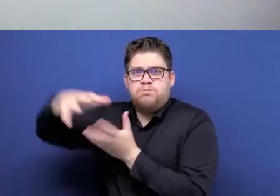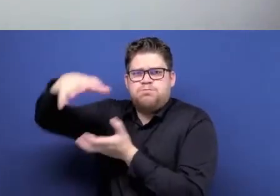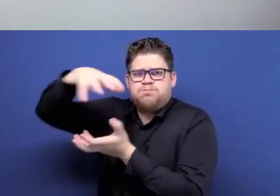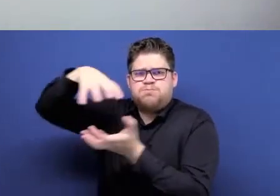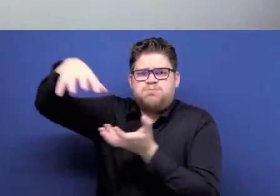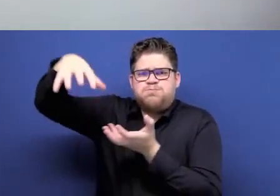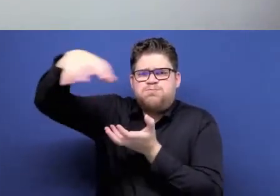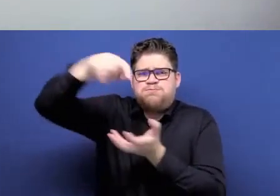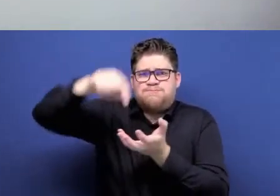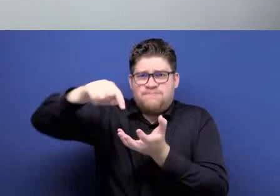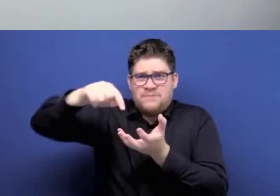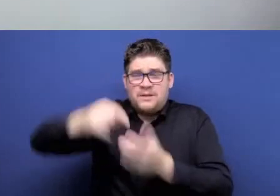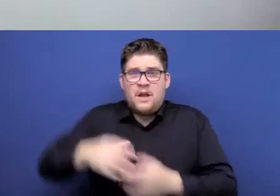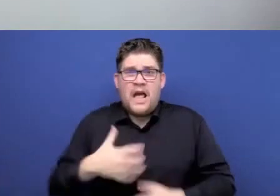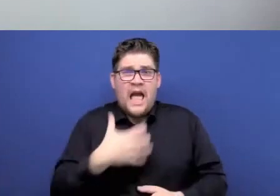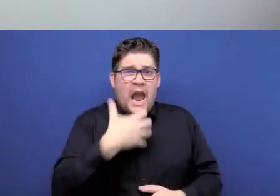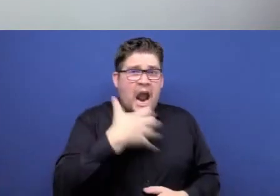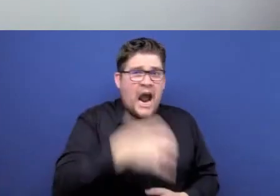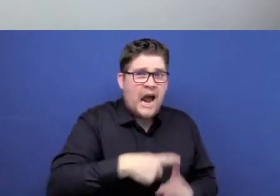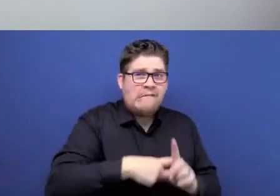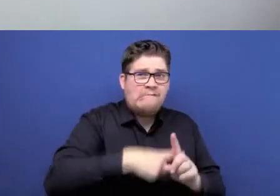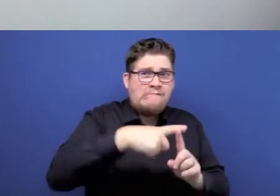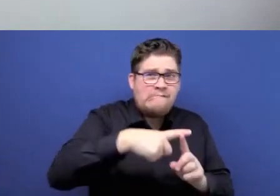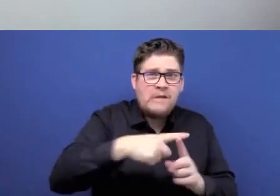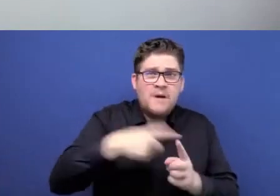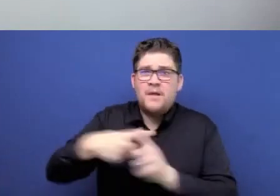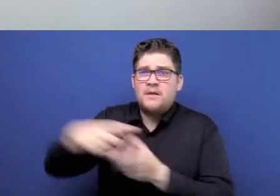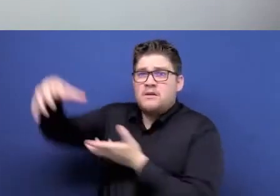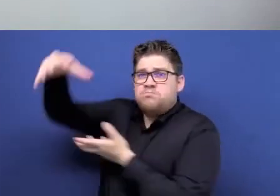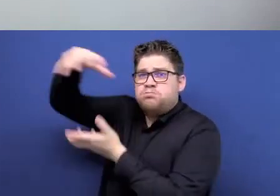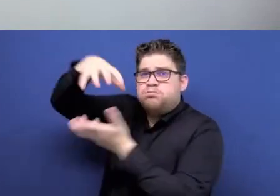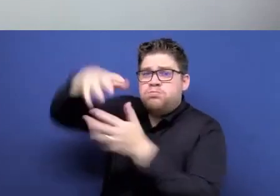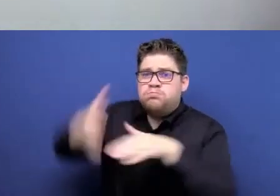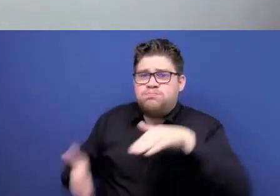the smoke is heavy. It actually dissipates the heat a little